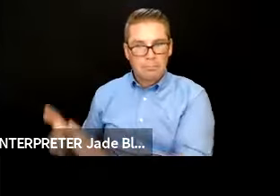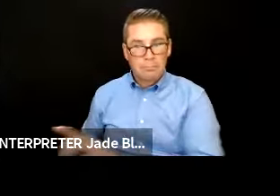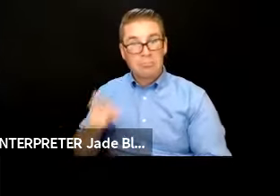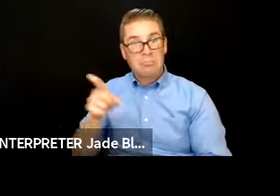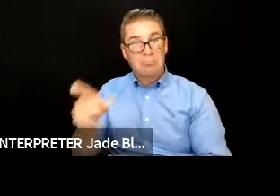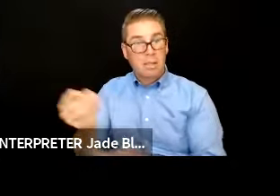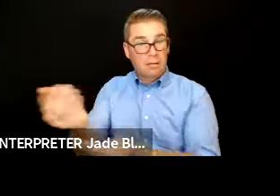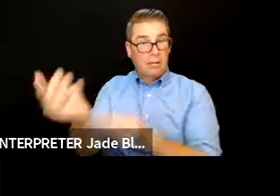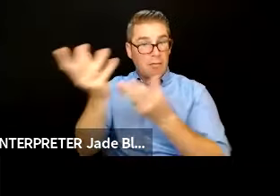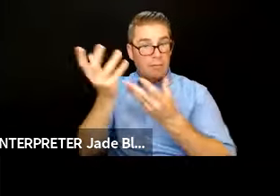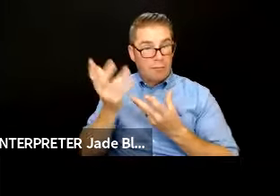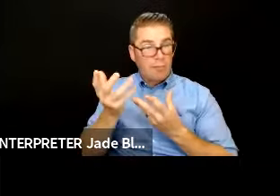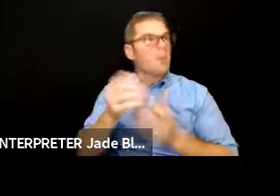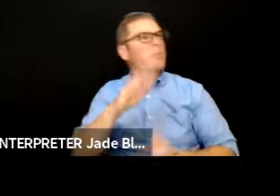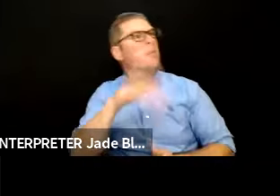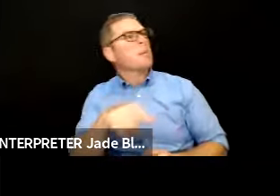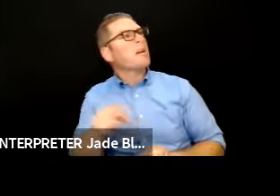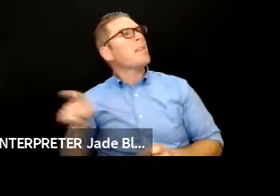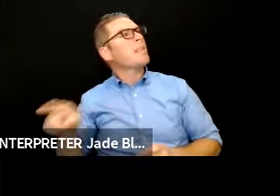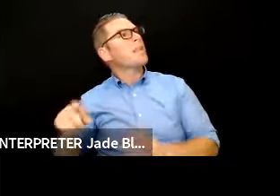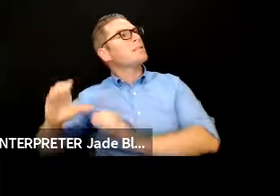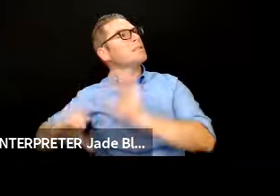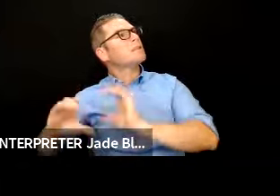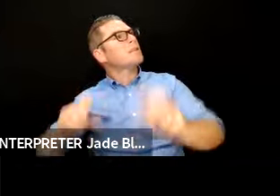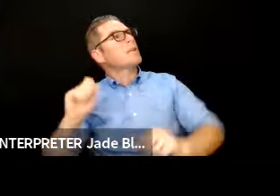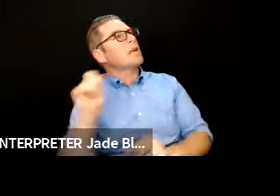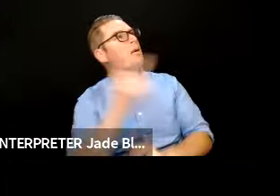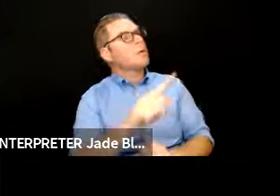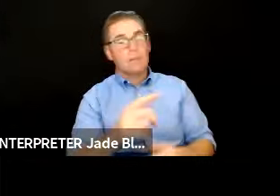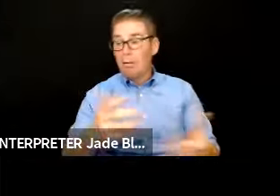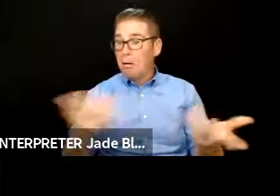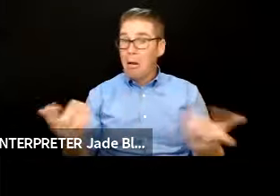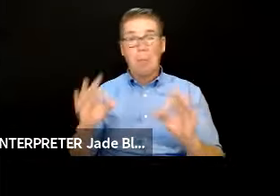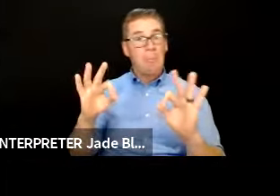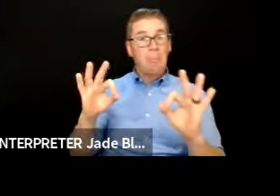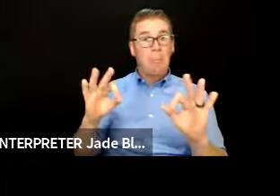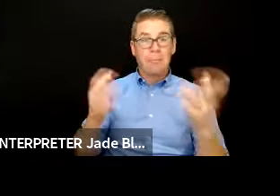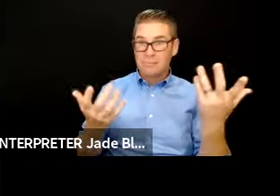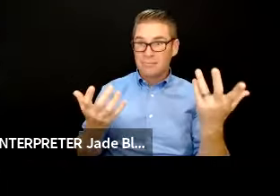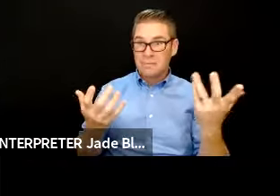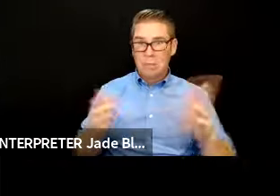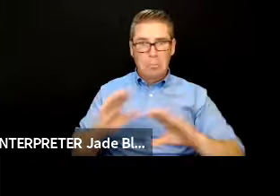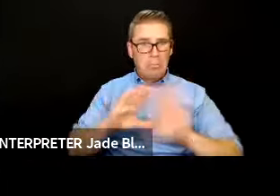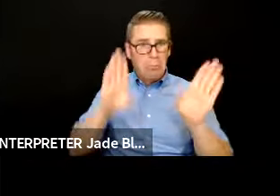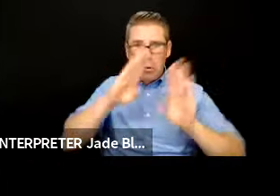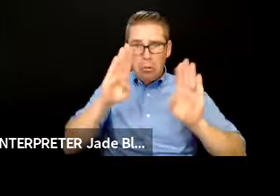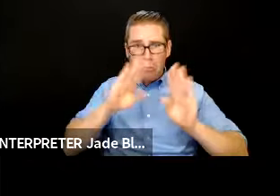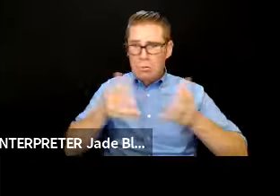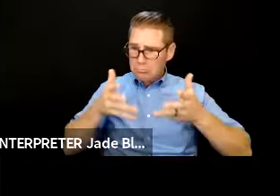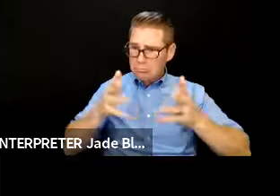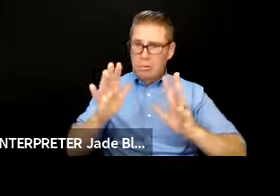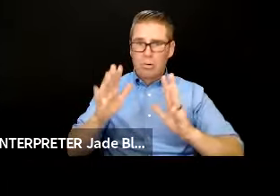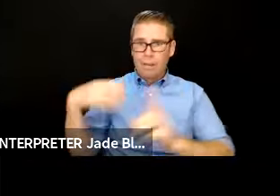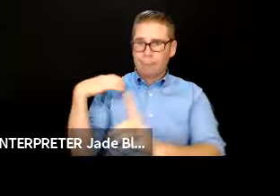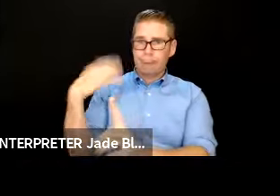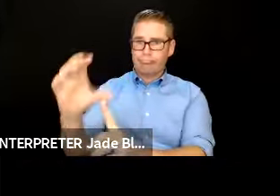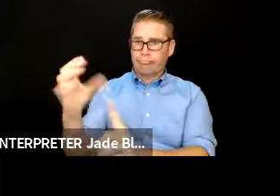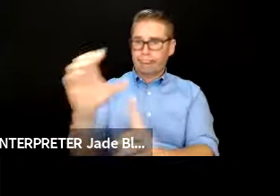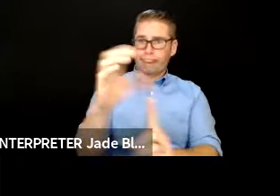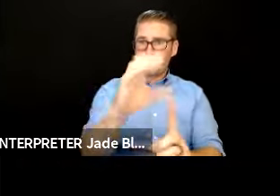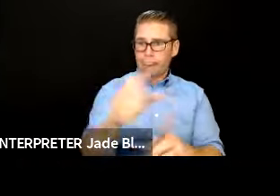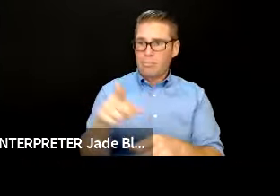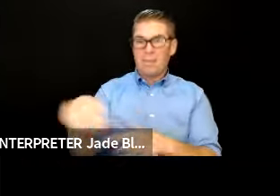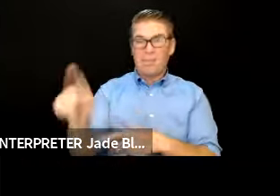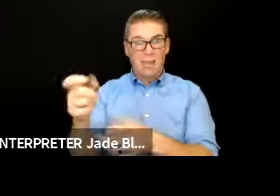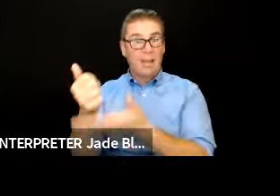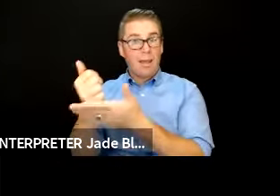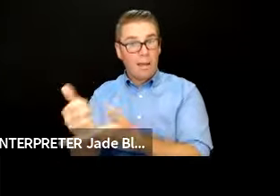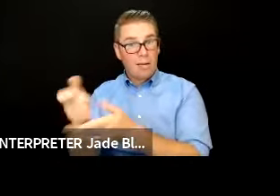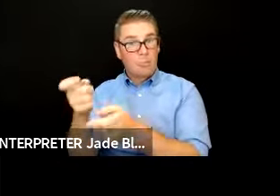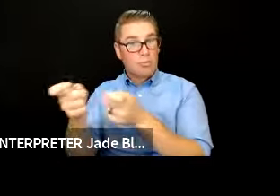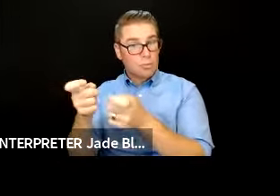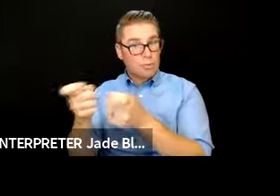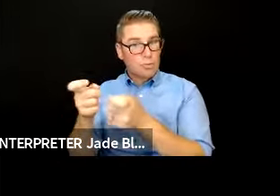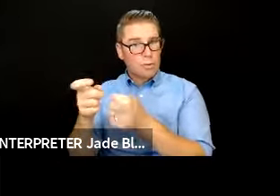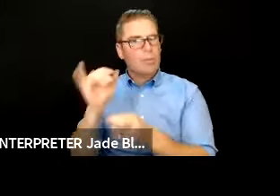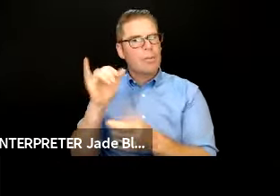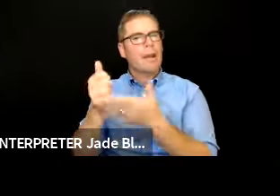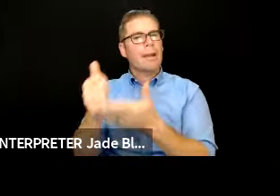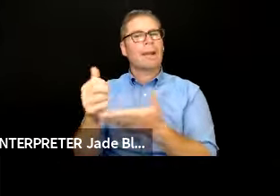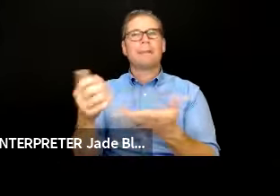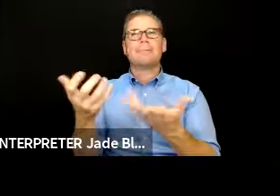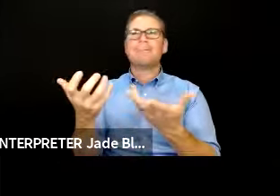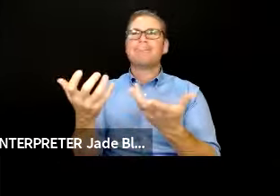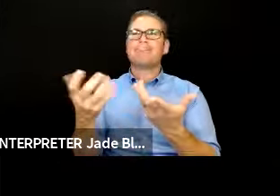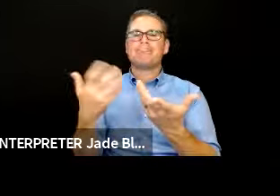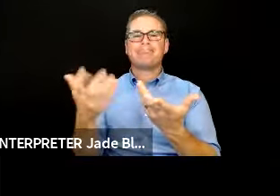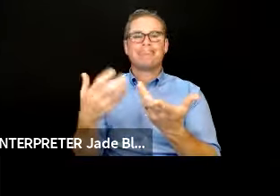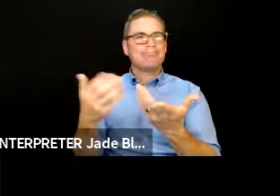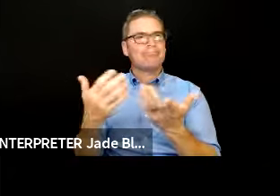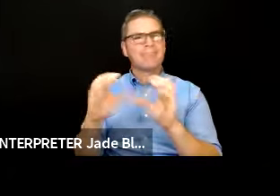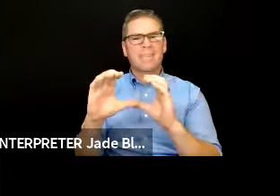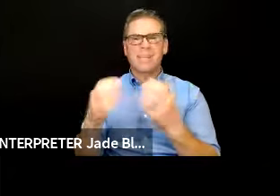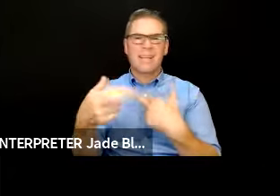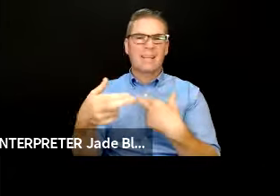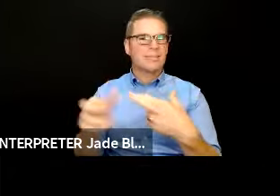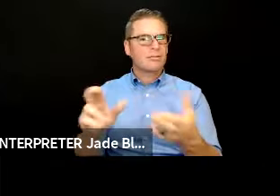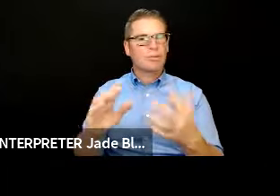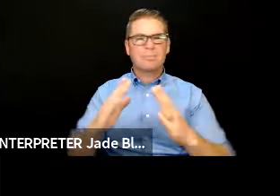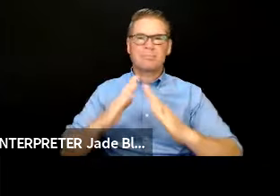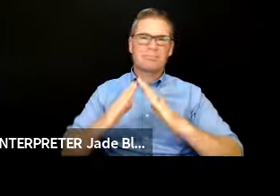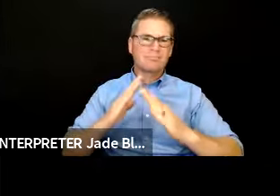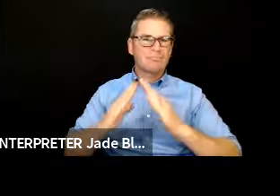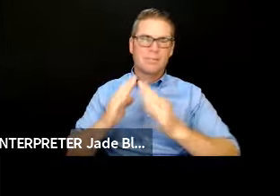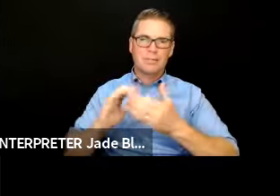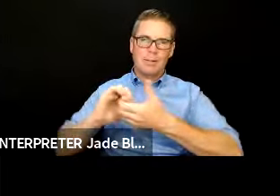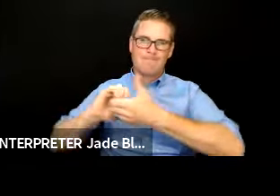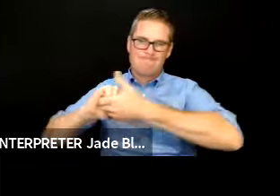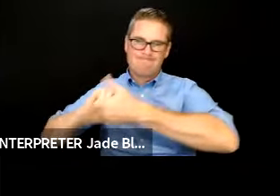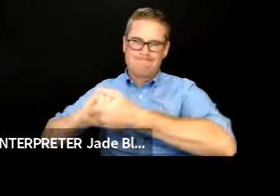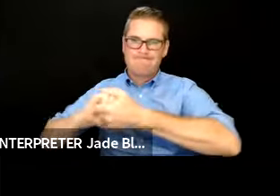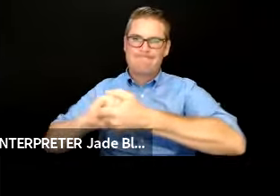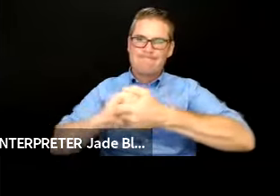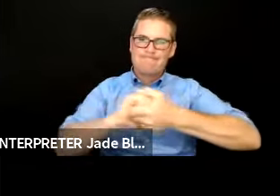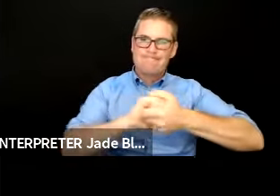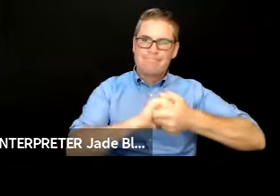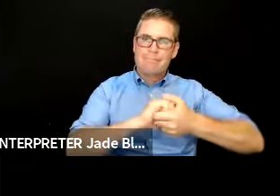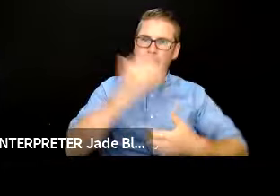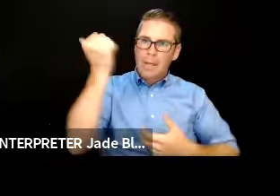So as I mentioned earlier it is hard to focus on the chat as well as present at the same time so maybe you involve your students. Maybe have someone watch the chat and monitor that and so if a question does come up then you can have them unmute you and interrupt you to know there is a question in the chat then